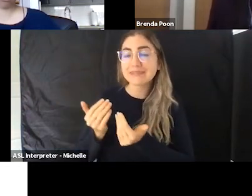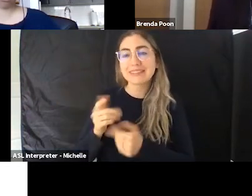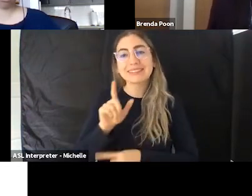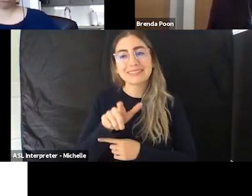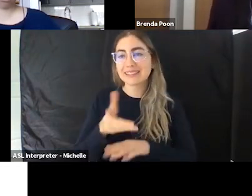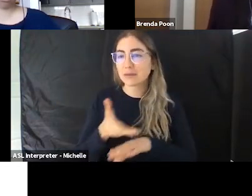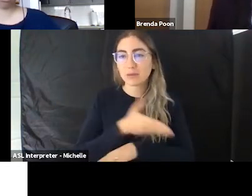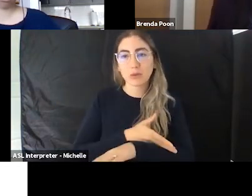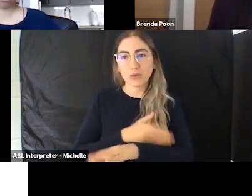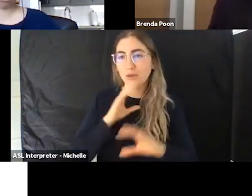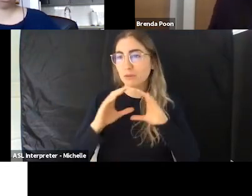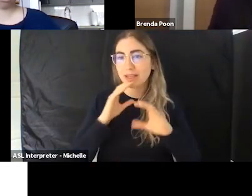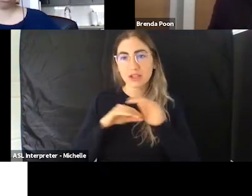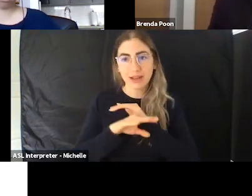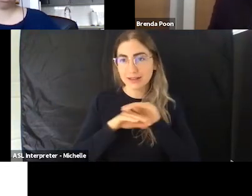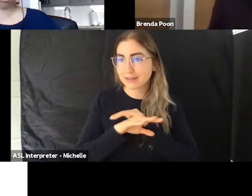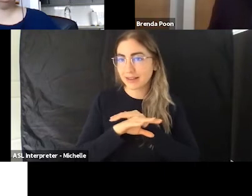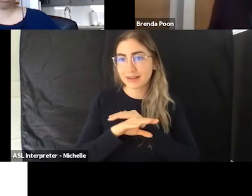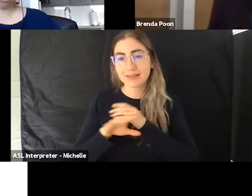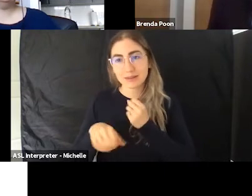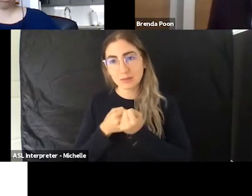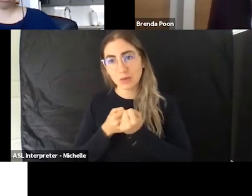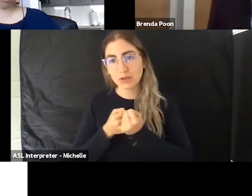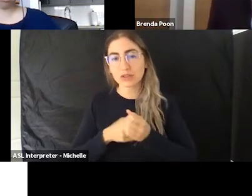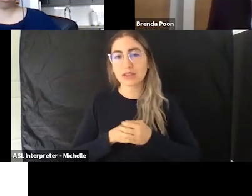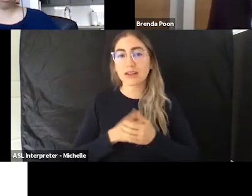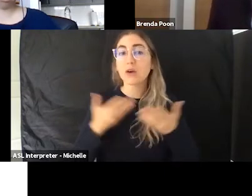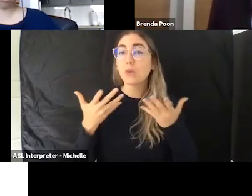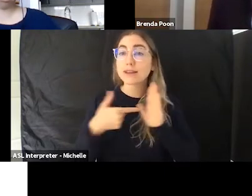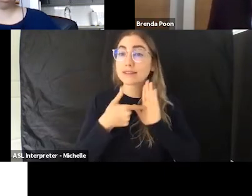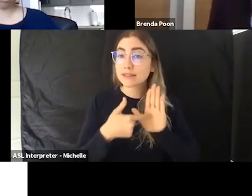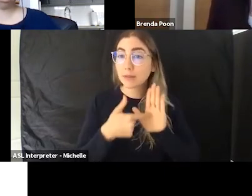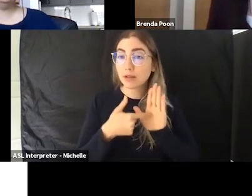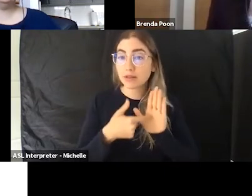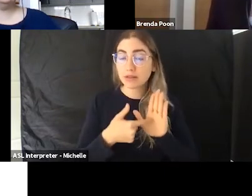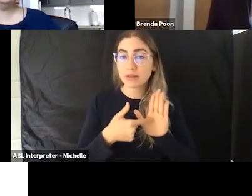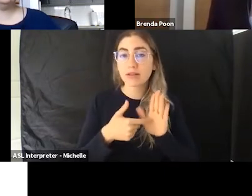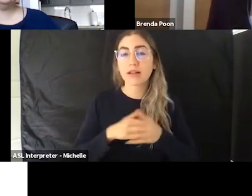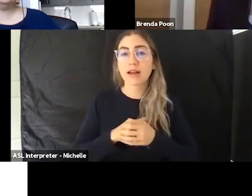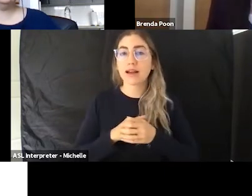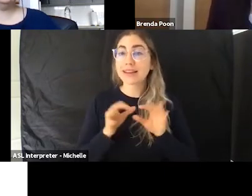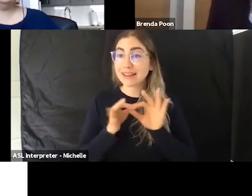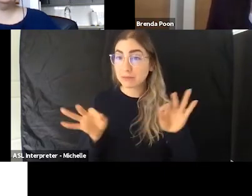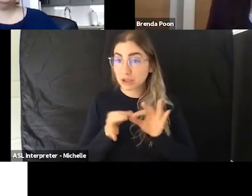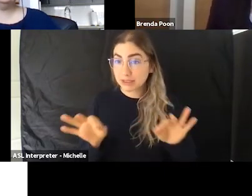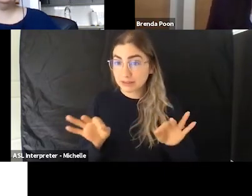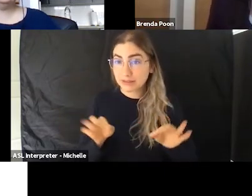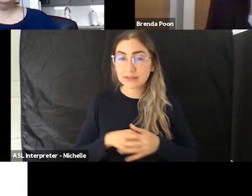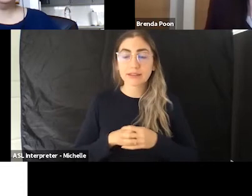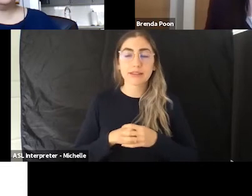IN TERMS OF CALL FOR MORE SUPPORTS, THERE WAS A NEED FOR NEED FOR IMPROVED COMMUNICATION ACCESS AND REPORT AND IMPROVED COMMUNICATION ACCESS AND REPORT AND EXAMPLES EXAMPLES PROVIDED WERE AROUND CAPTIONING AND ANOTHER EXAMPLE PROVIDED WERE AROUND CAPTIONING AND ANOTHER EXAMPLE WAS